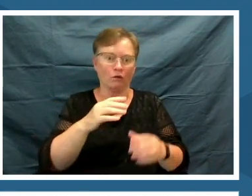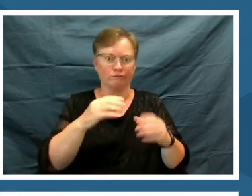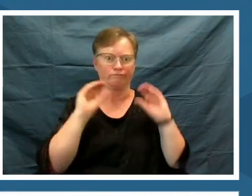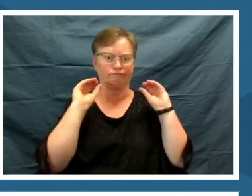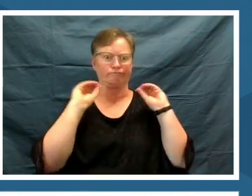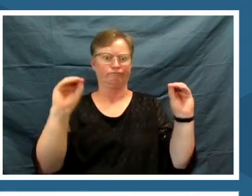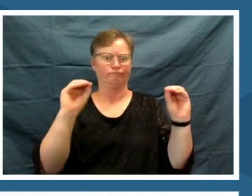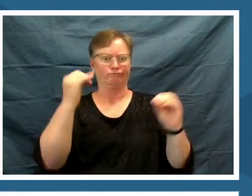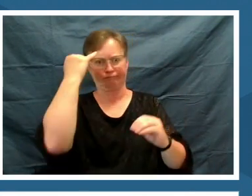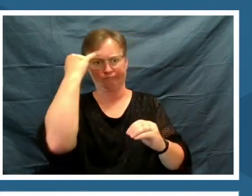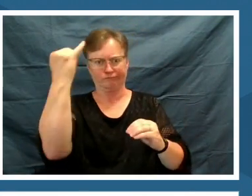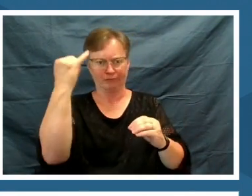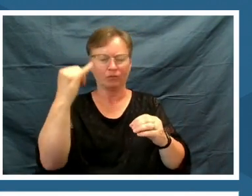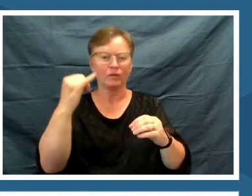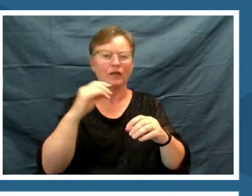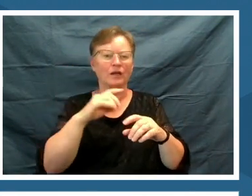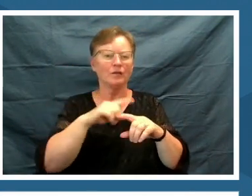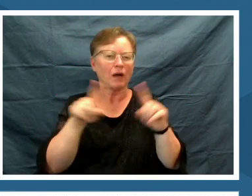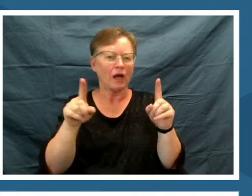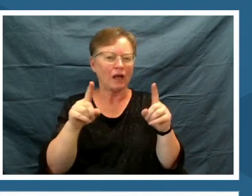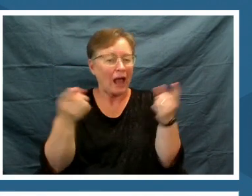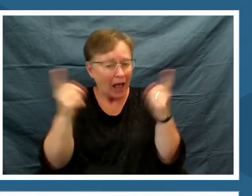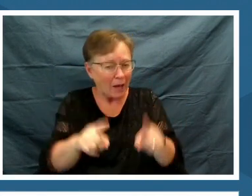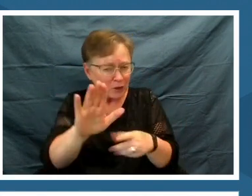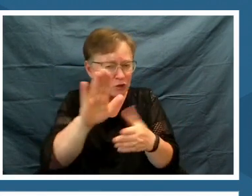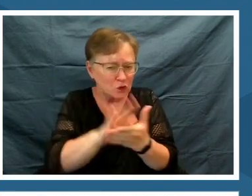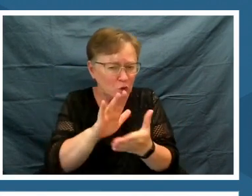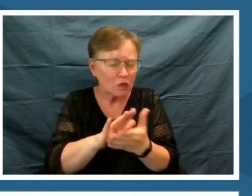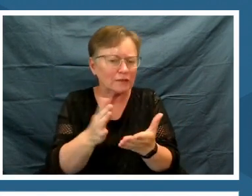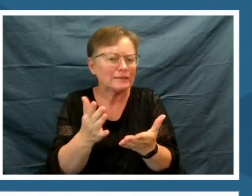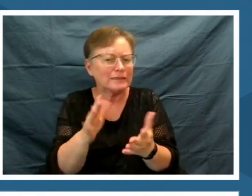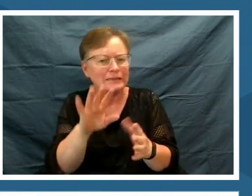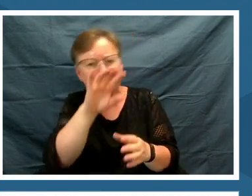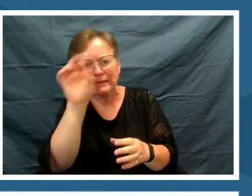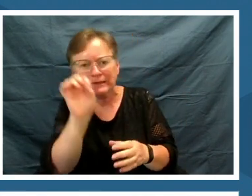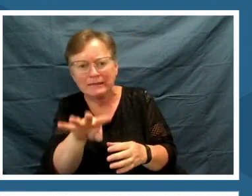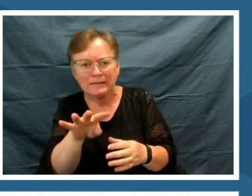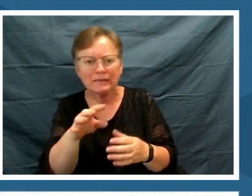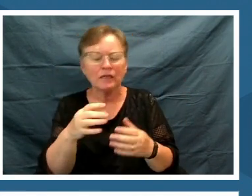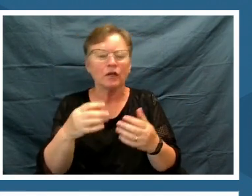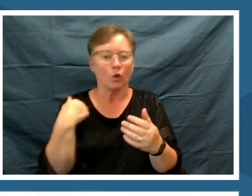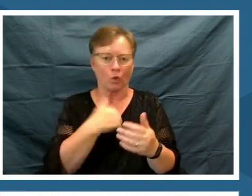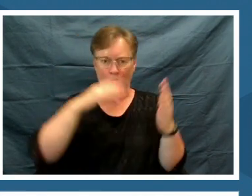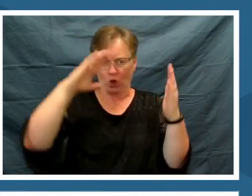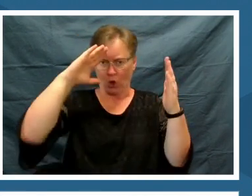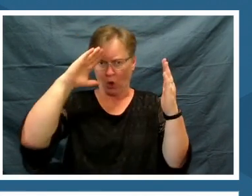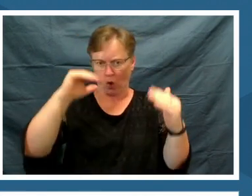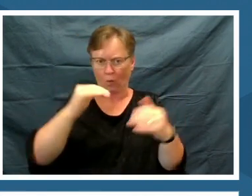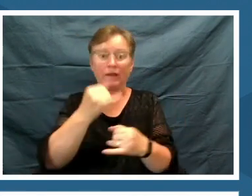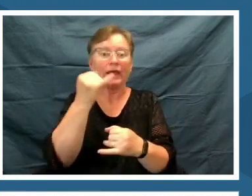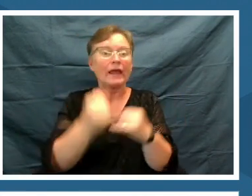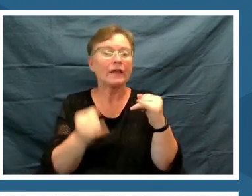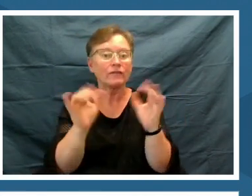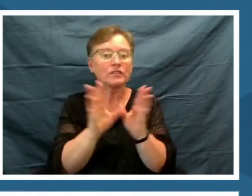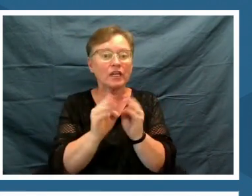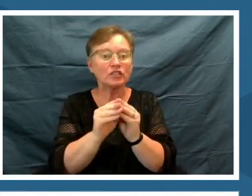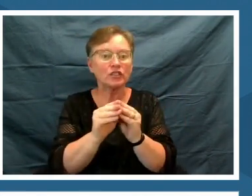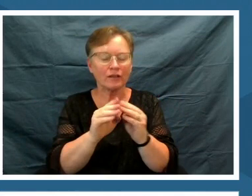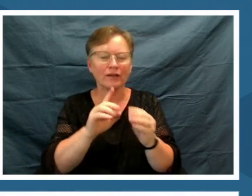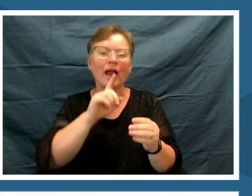whether it's happening in your school and we hope that by the end of this session um that you actually do see